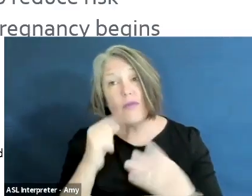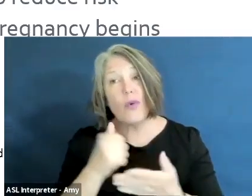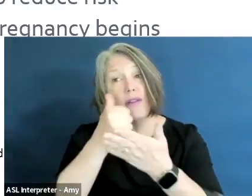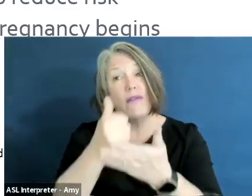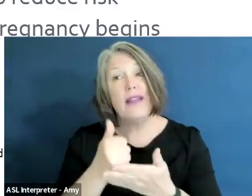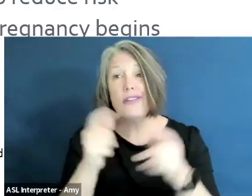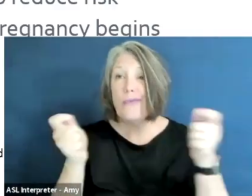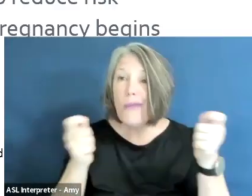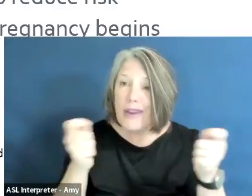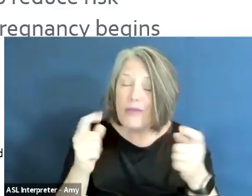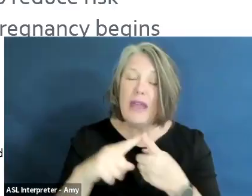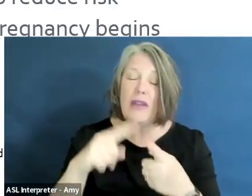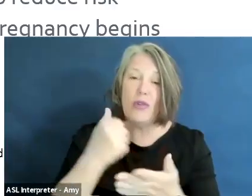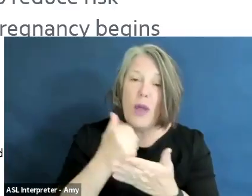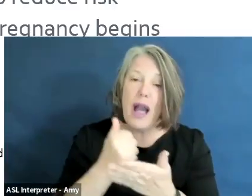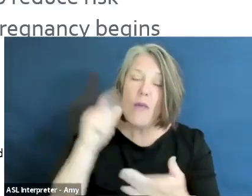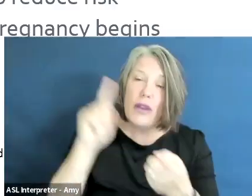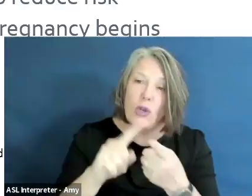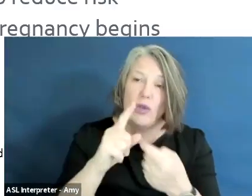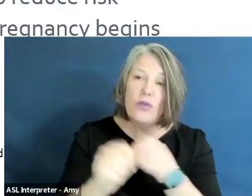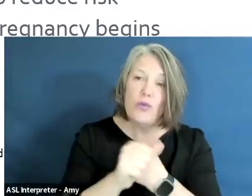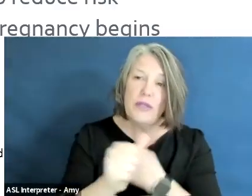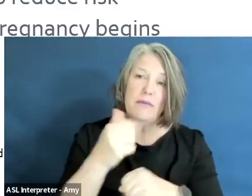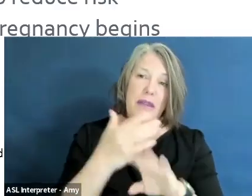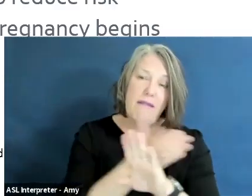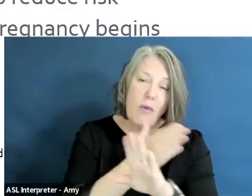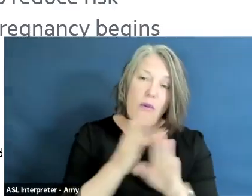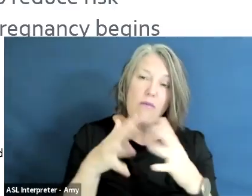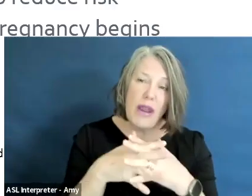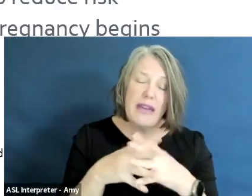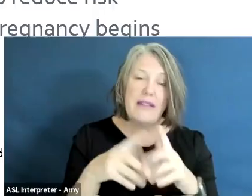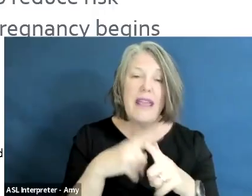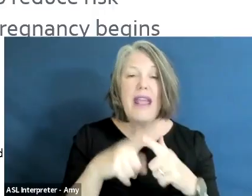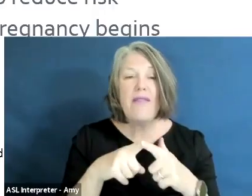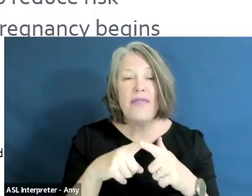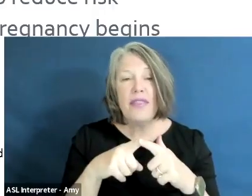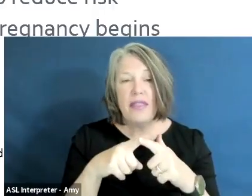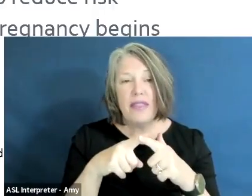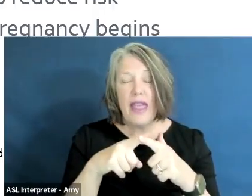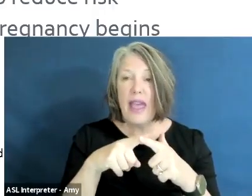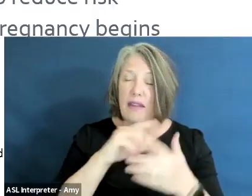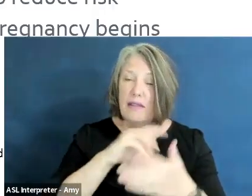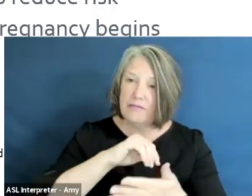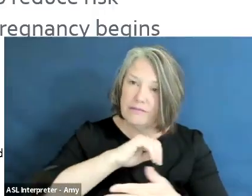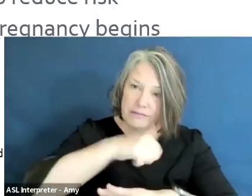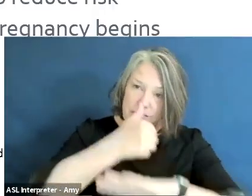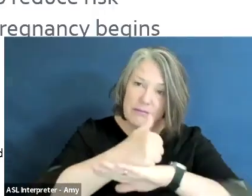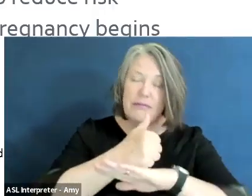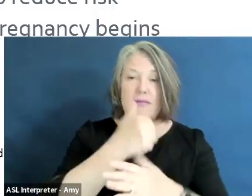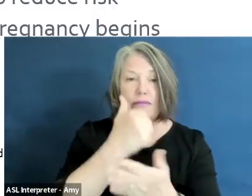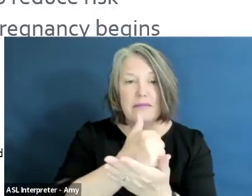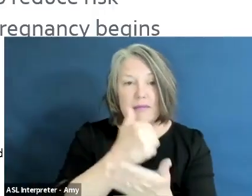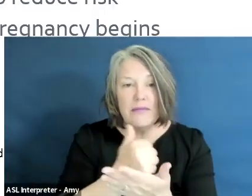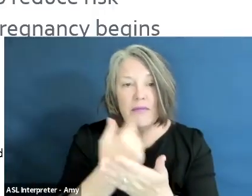to reduce those risks before pregnancy, and then initiate interventions that help provide optimum maternal and fetal health